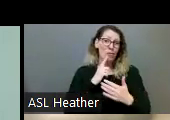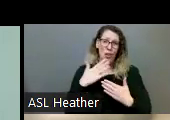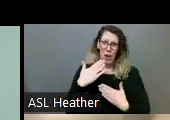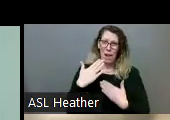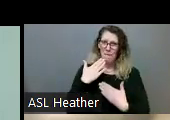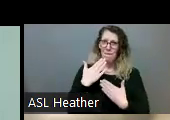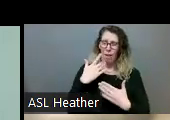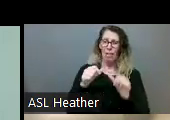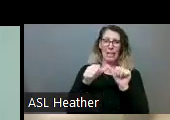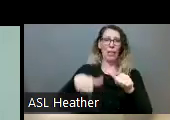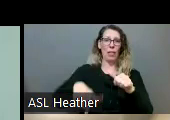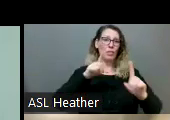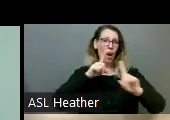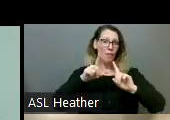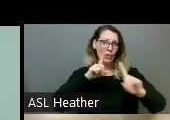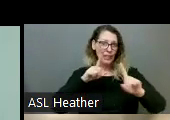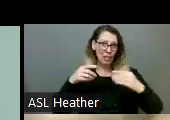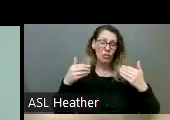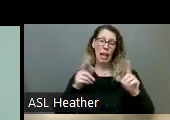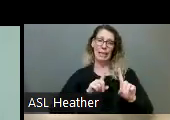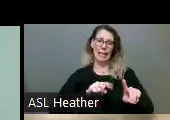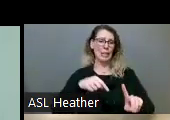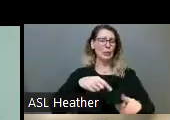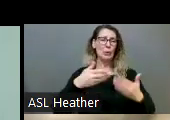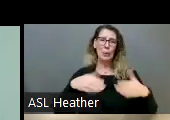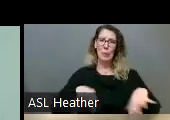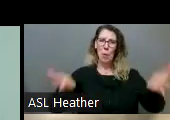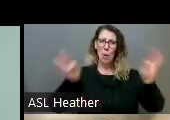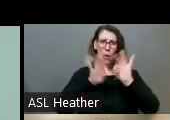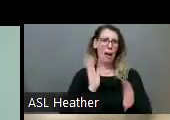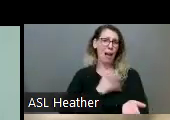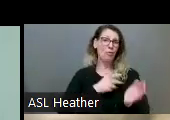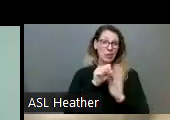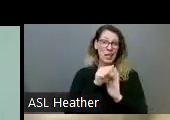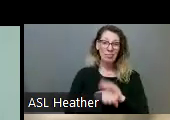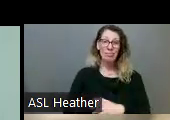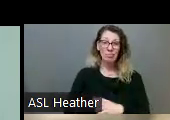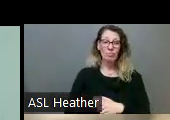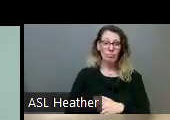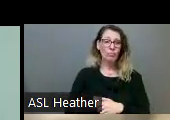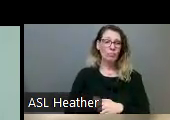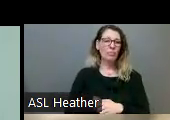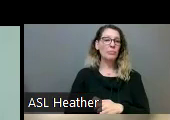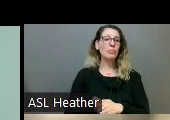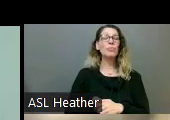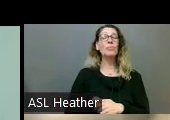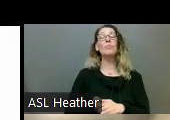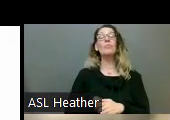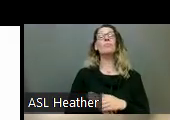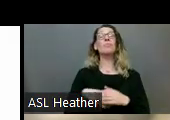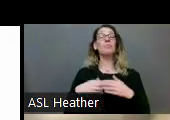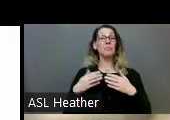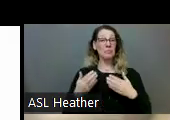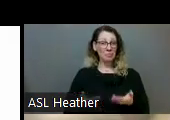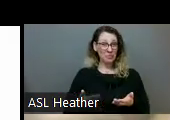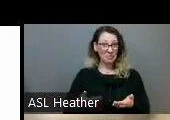conversation and attendance is very, very important in our state. With that I want to